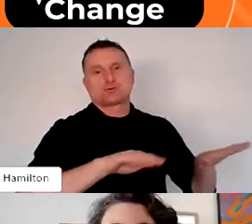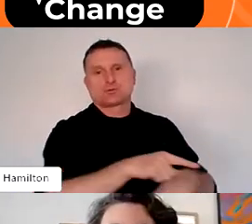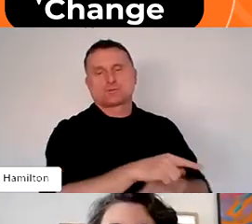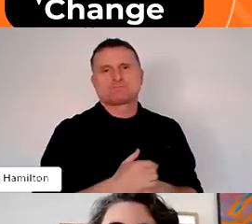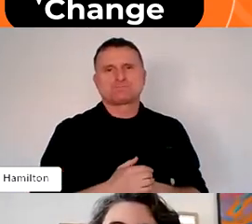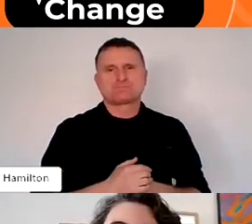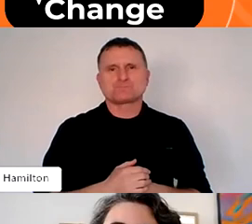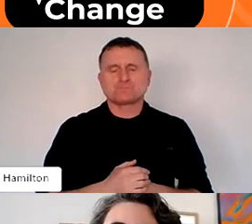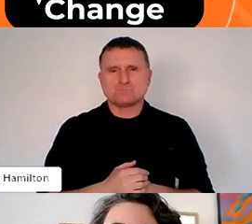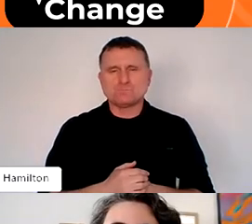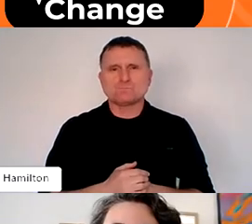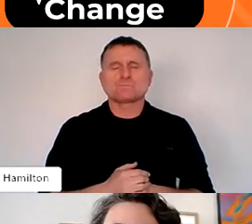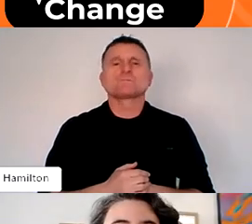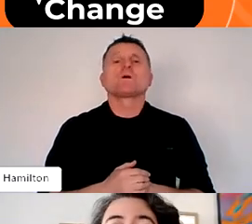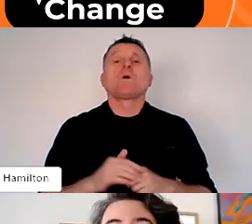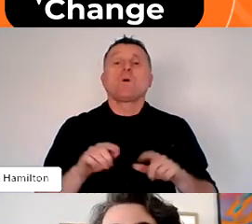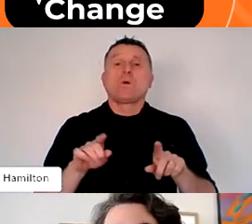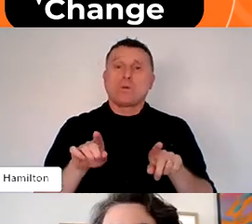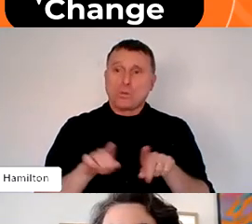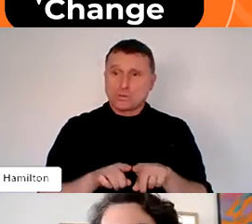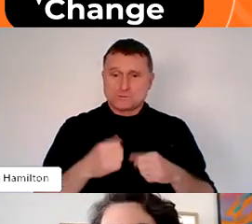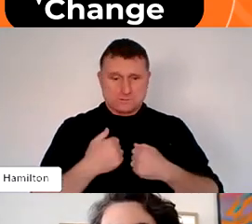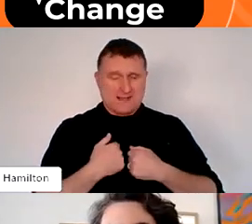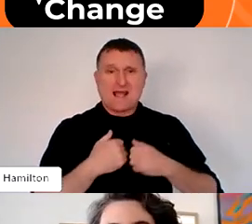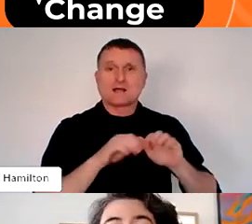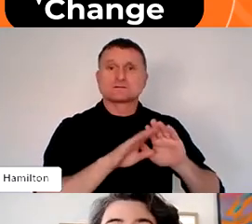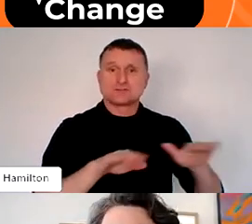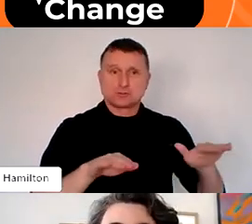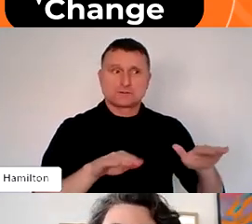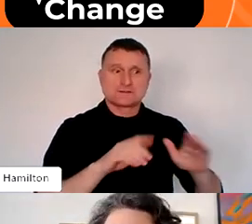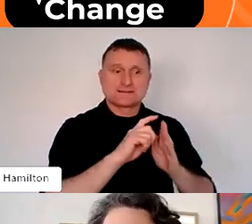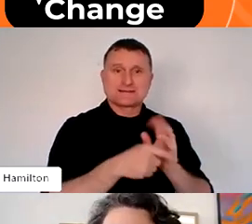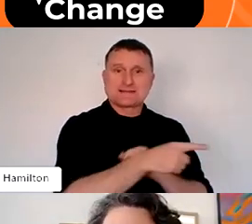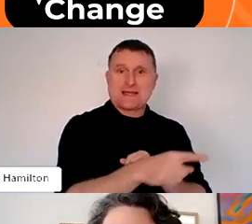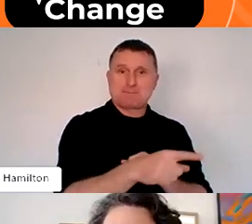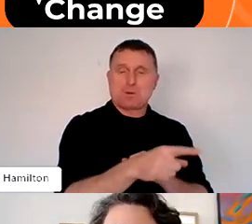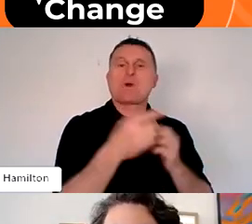us that mokopuna whaikaha, like all mokopuna, are rights holders